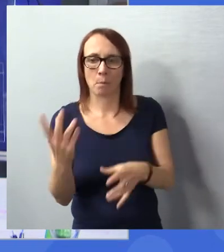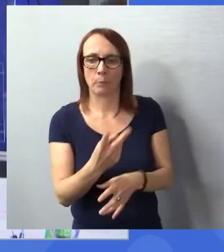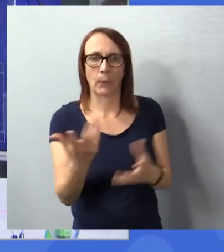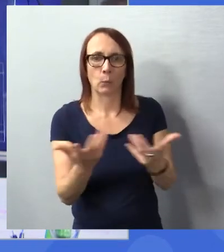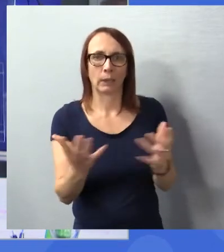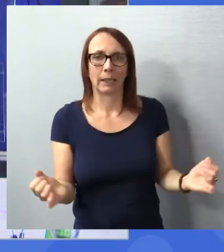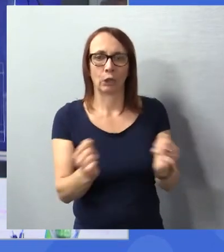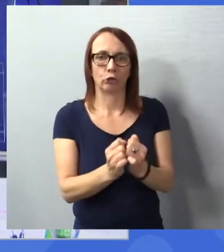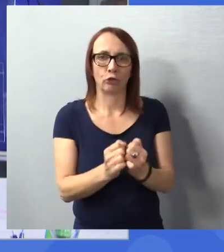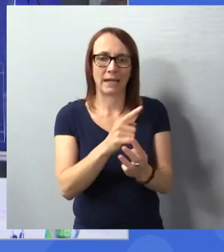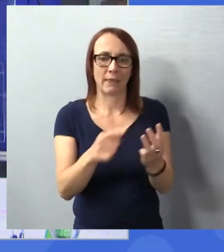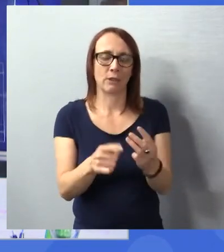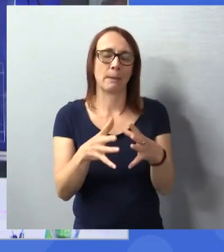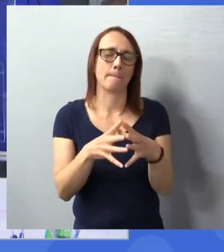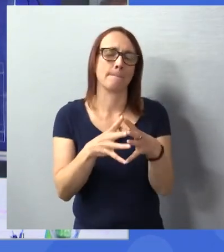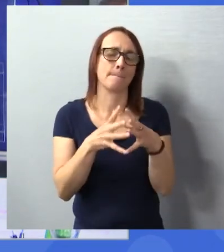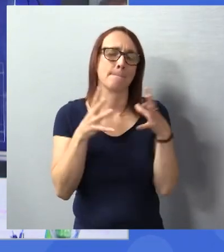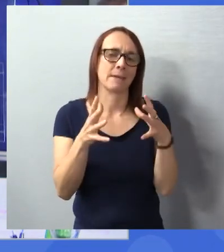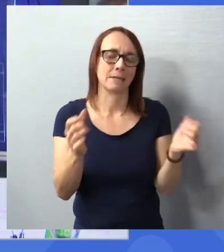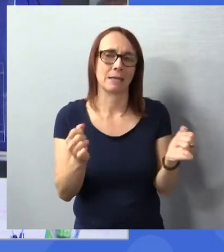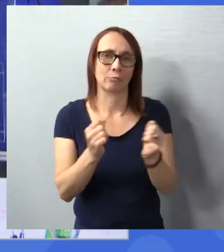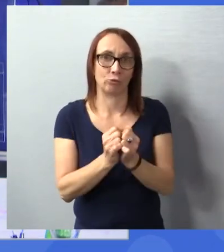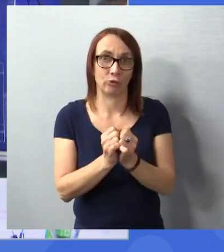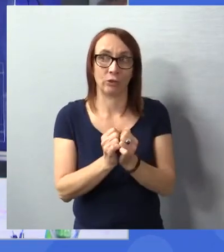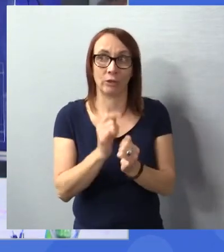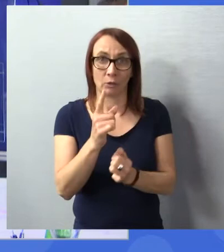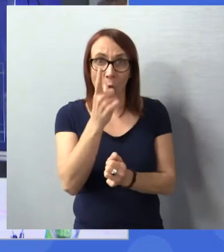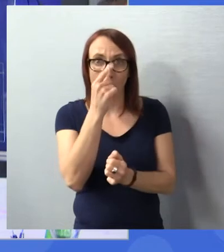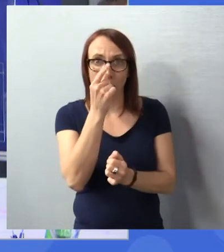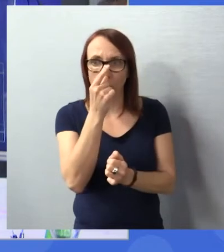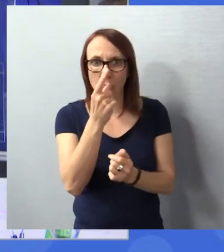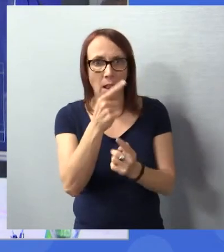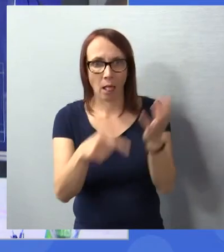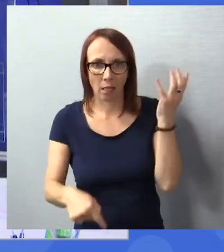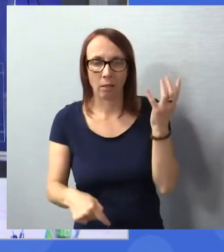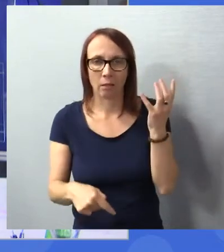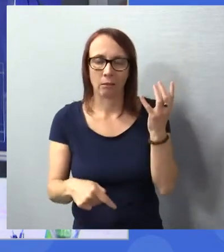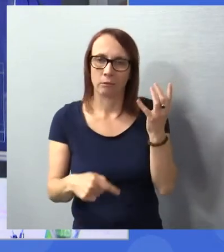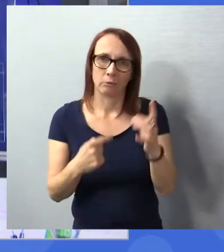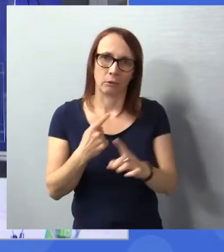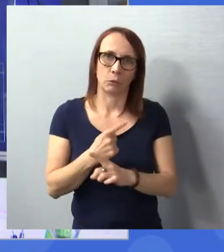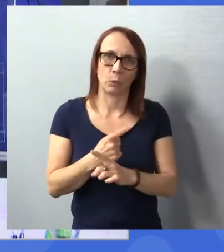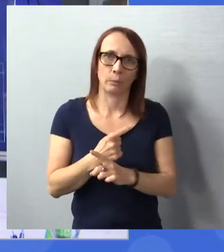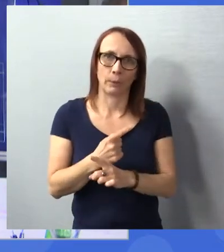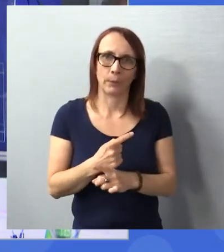these are big ones really I suppose but we could have gone on and there were lots of issues people I wanted to kind of reach some agreement on so they were